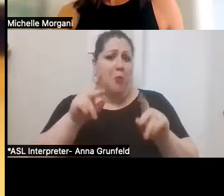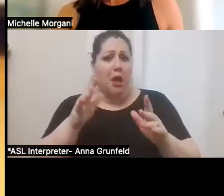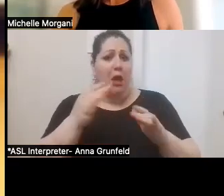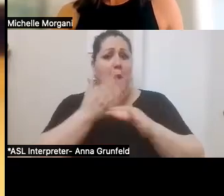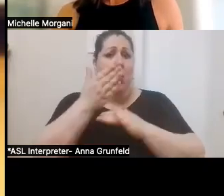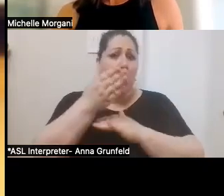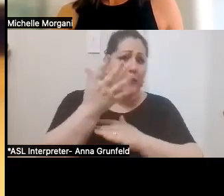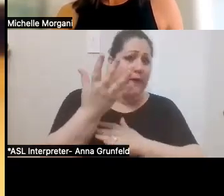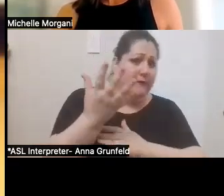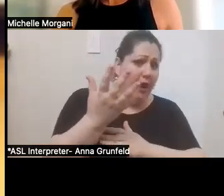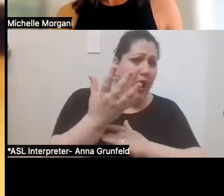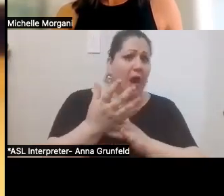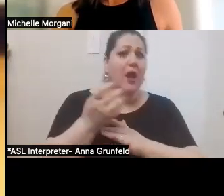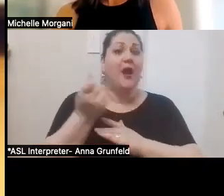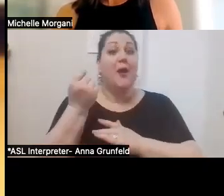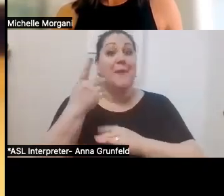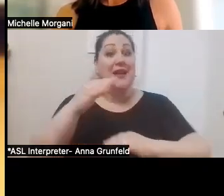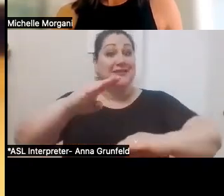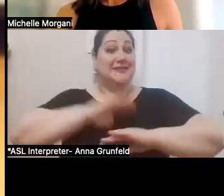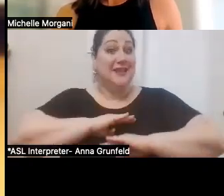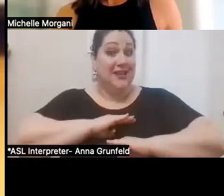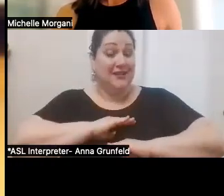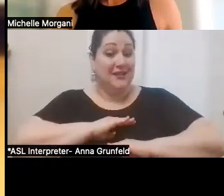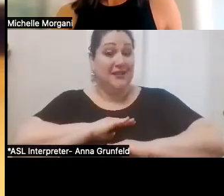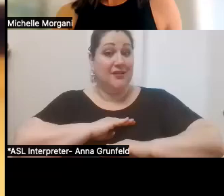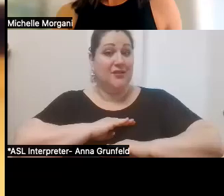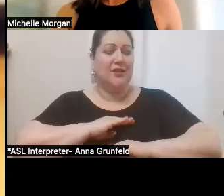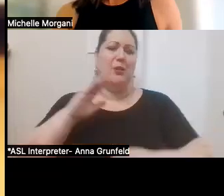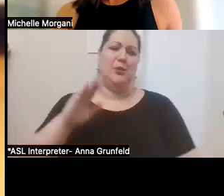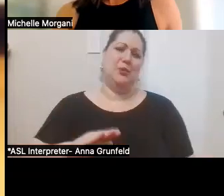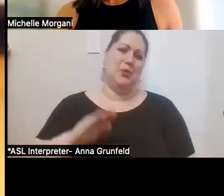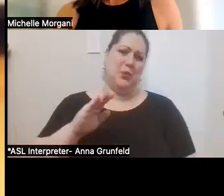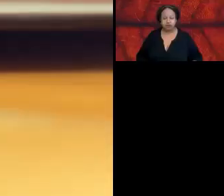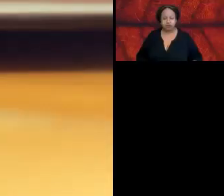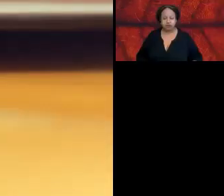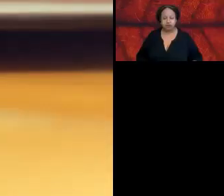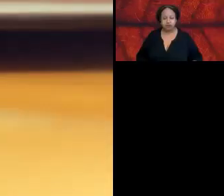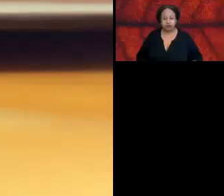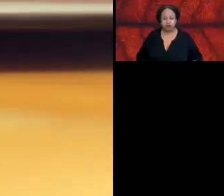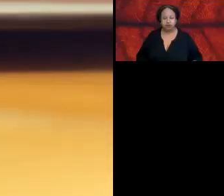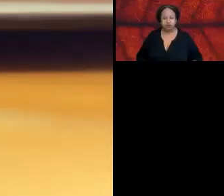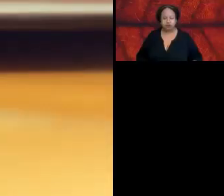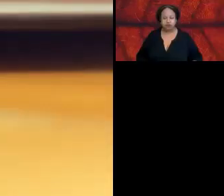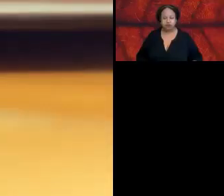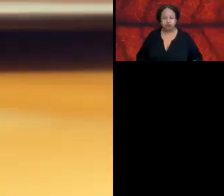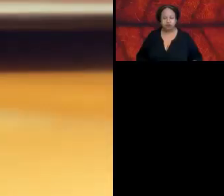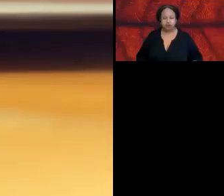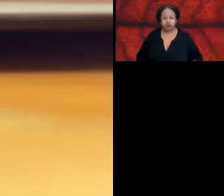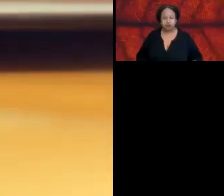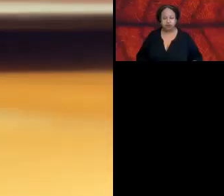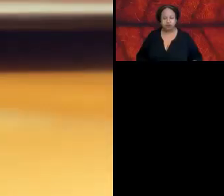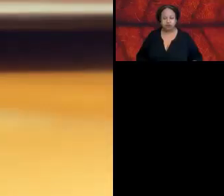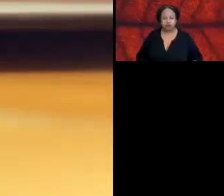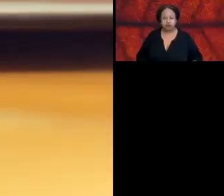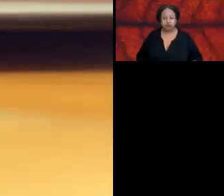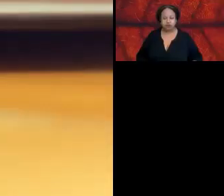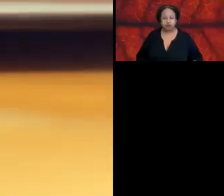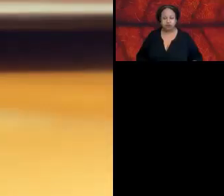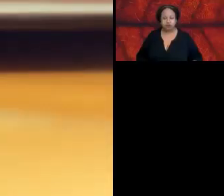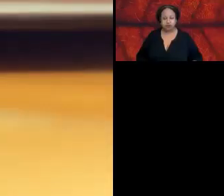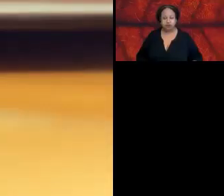But satisfaction is very low because of the demands of the placement or the environment.